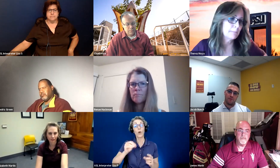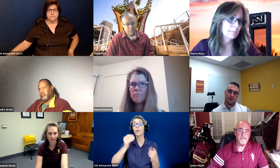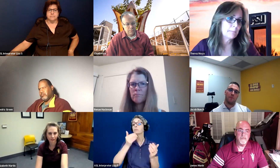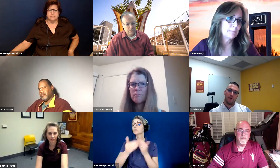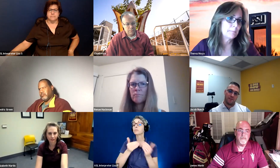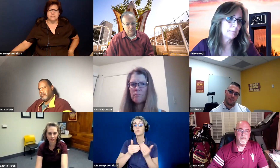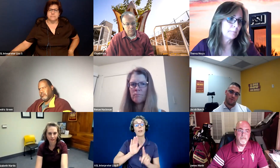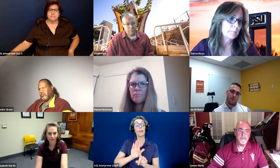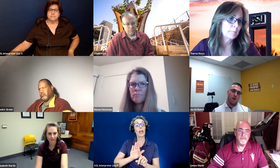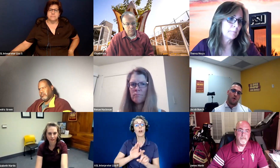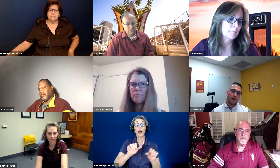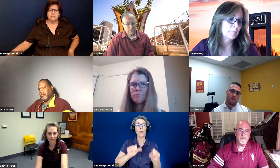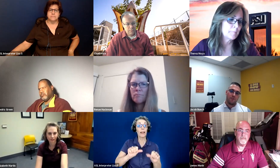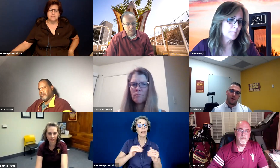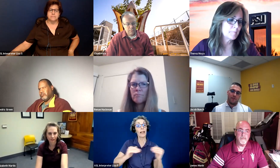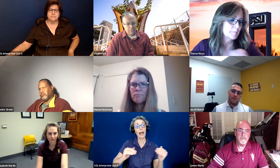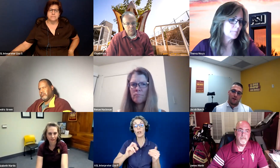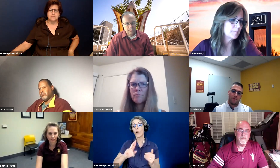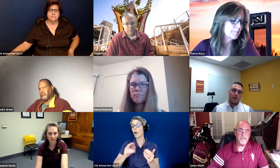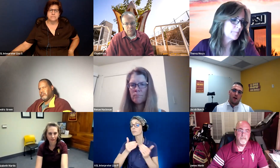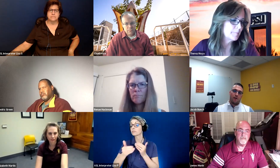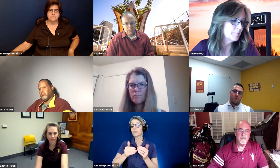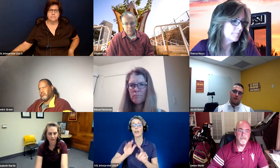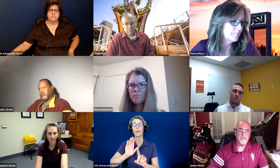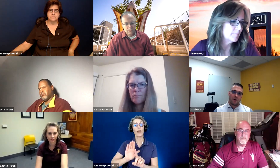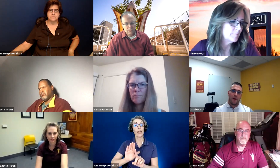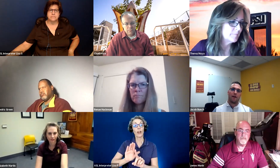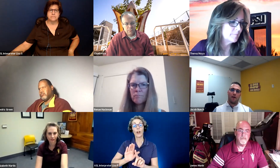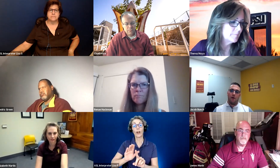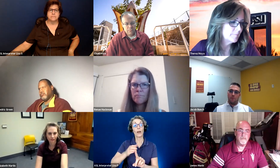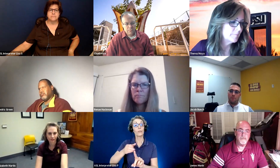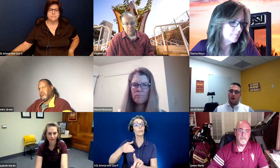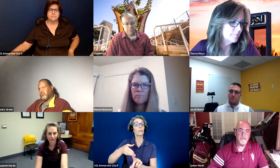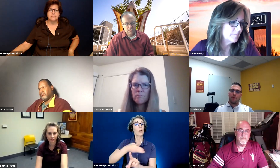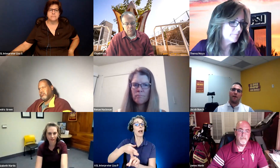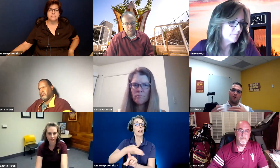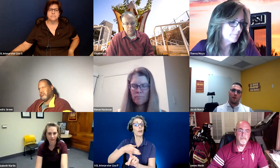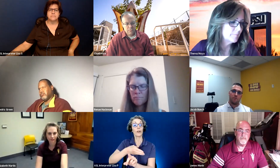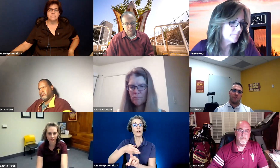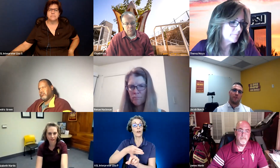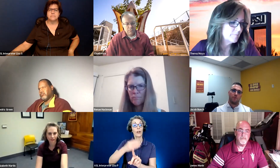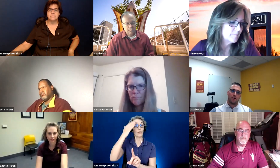of their ability level or irrespective of their prior knowledge of a subject